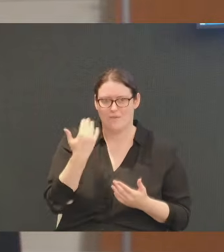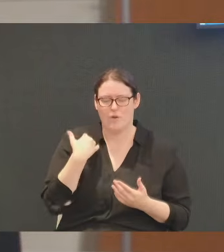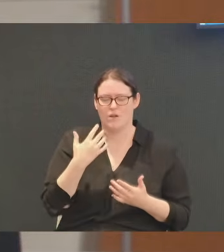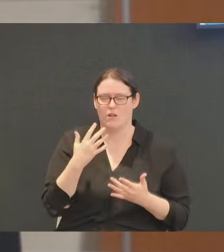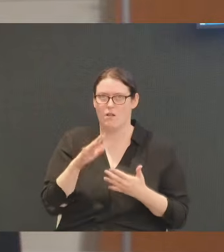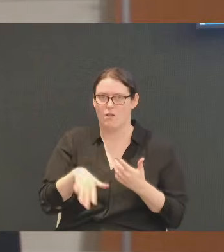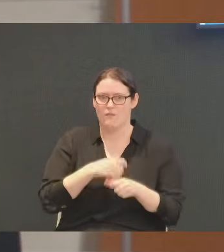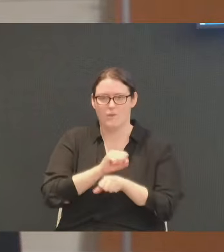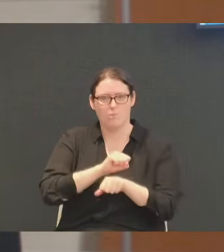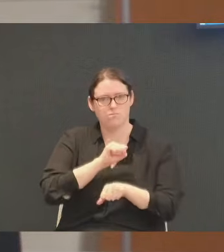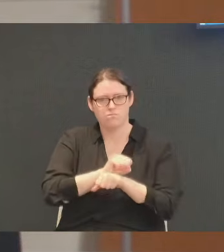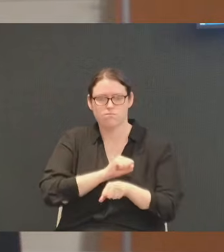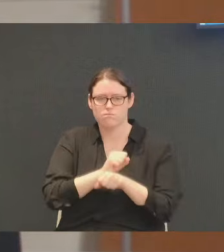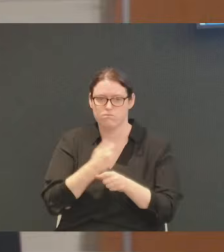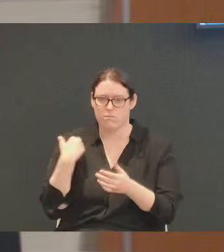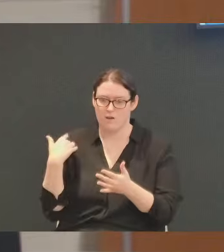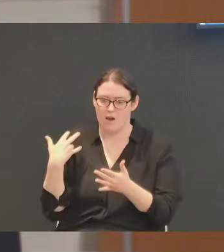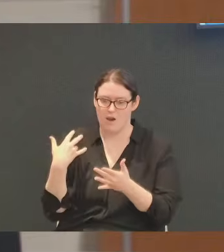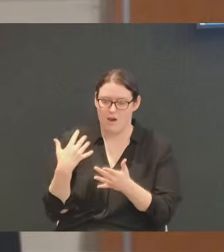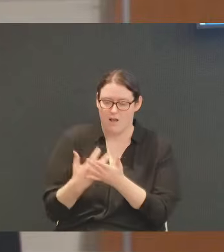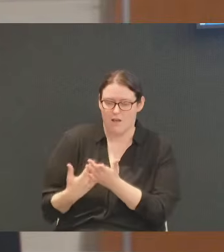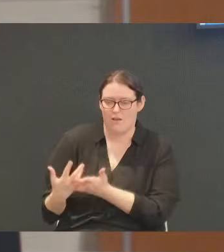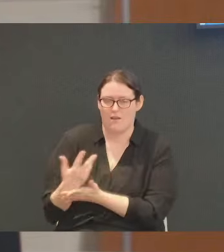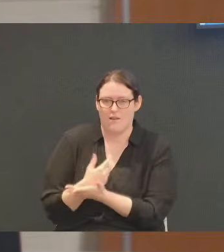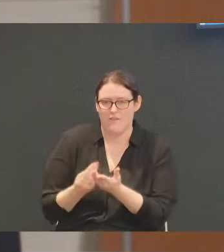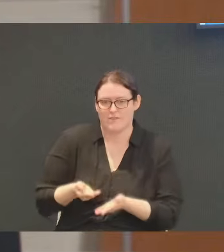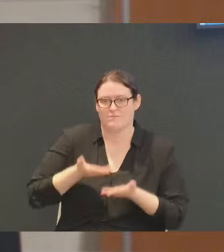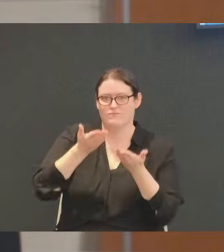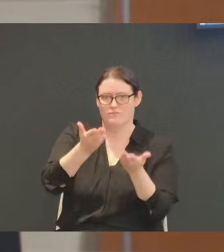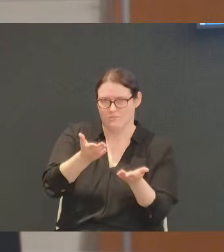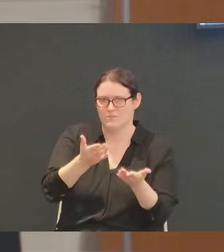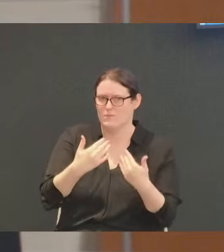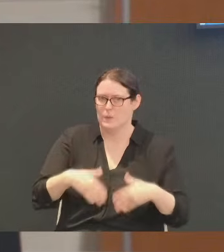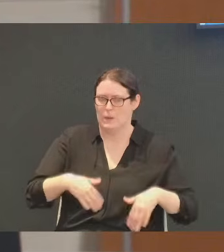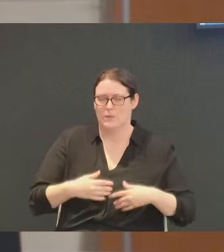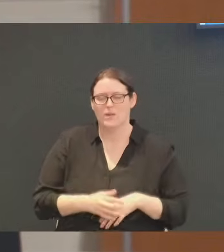work that they put in getting a recommendation to us in the first place. so that was the start